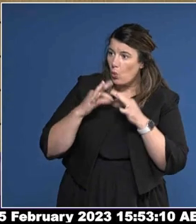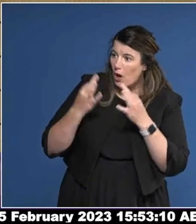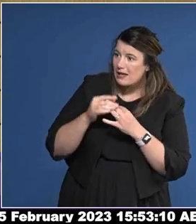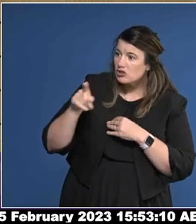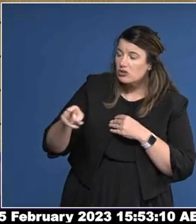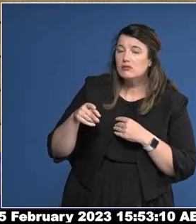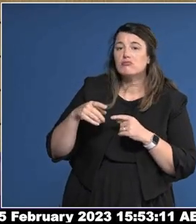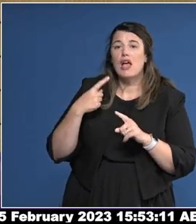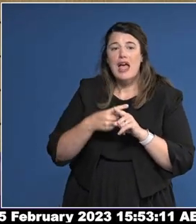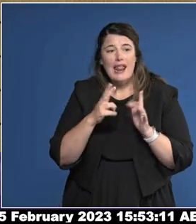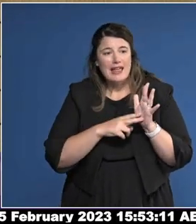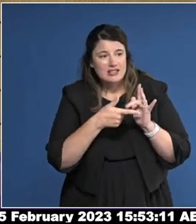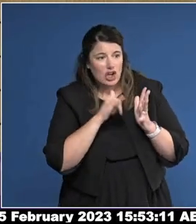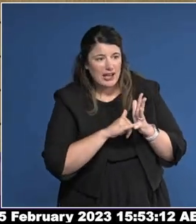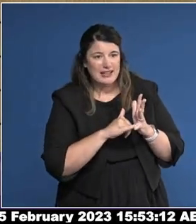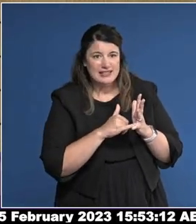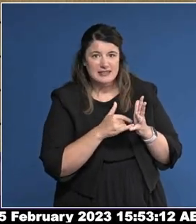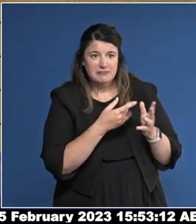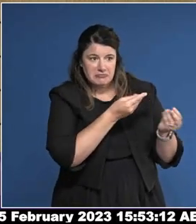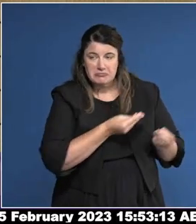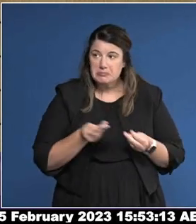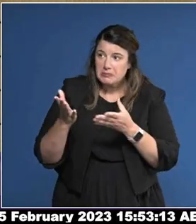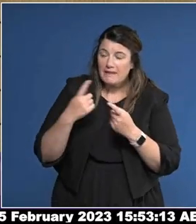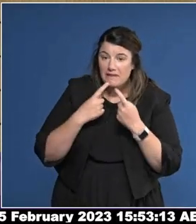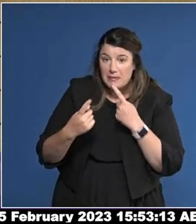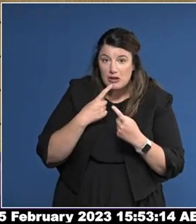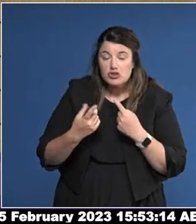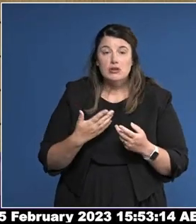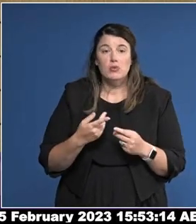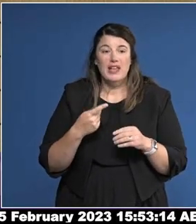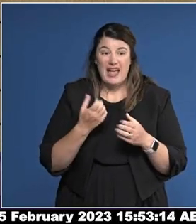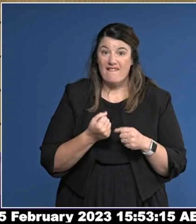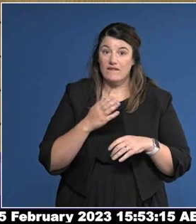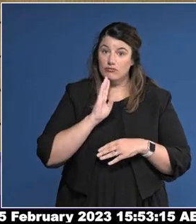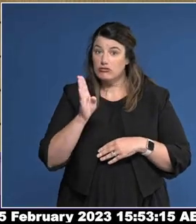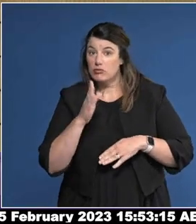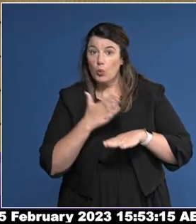how to do that. We have in-house workshops, and we also include on our - the Right On